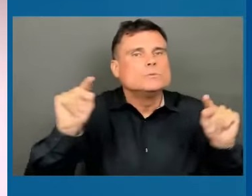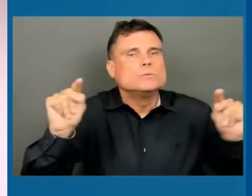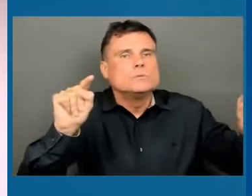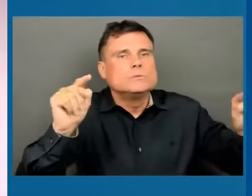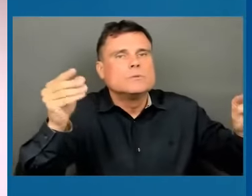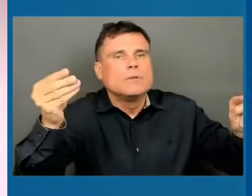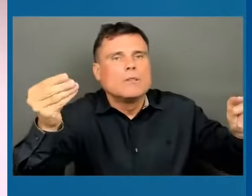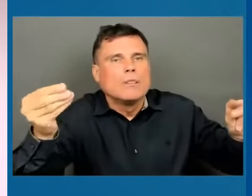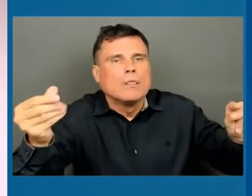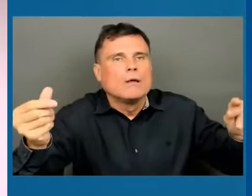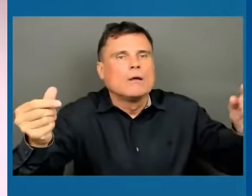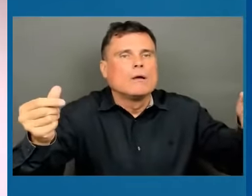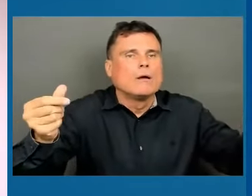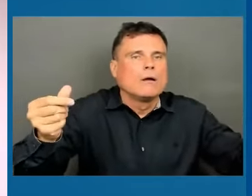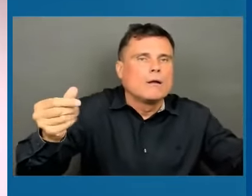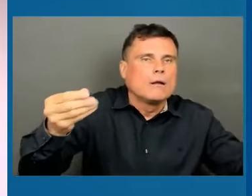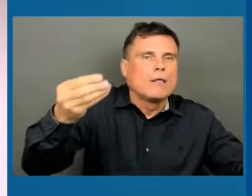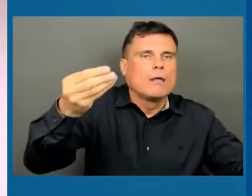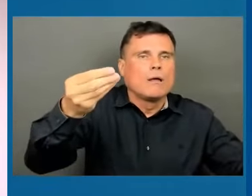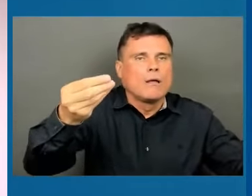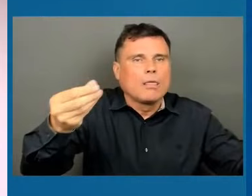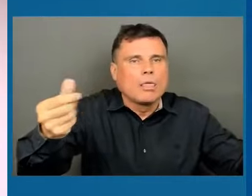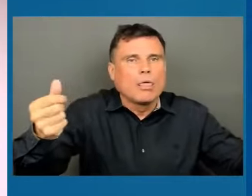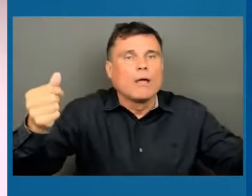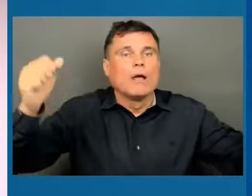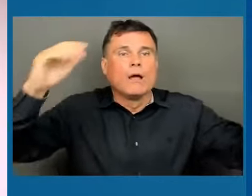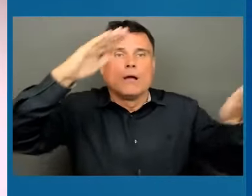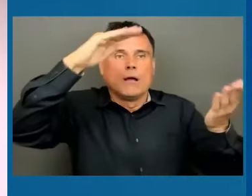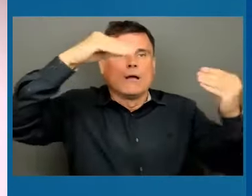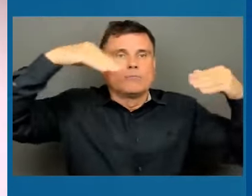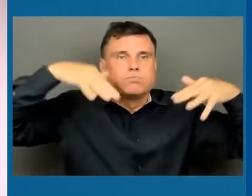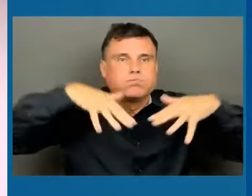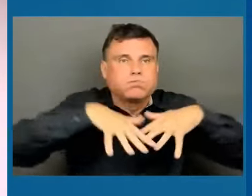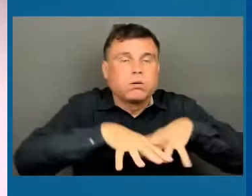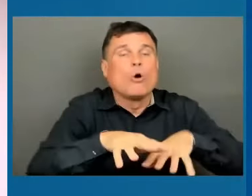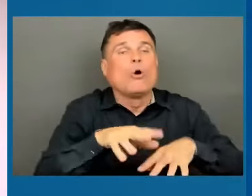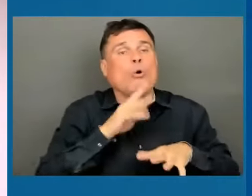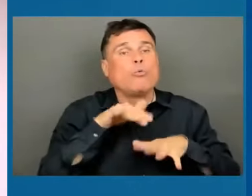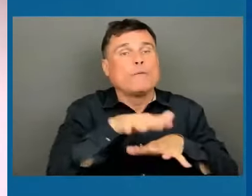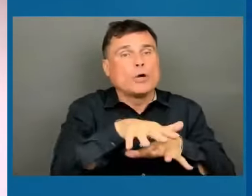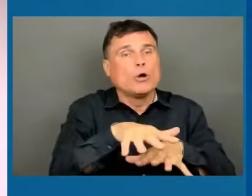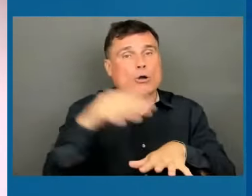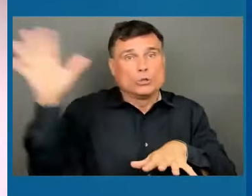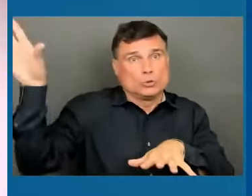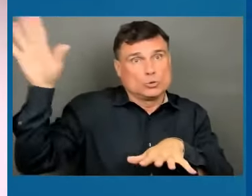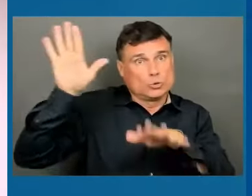and getting into that typical peak level that we're used to on